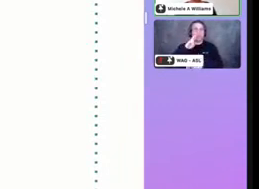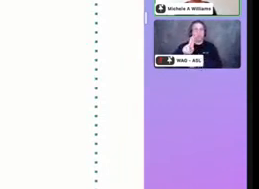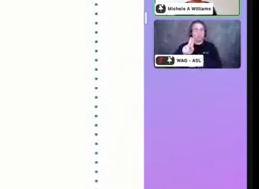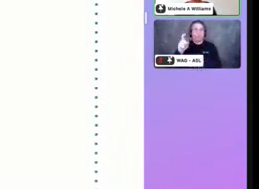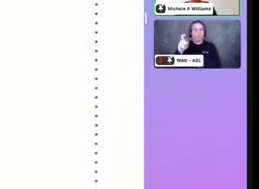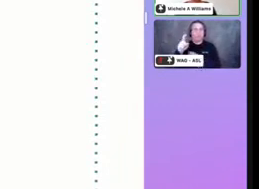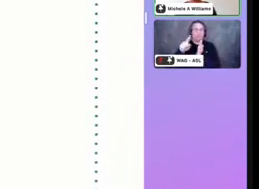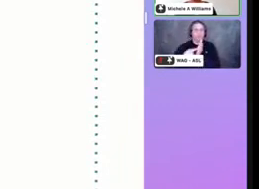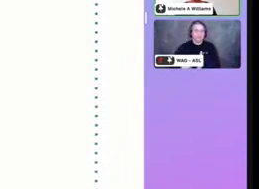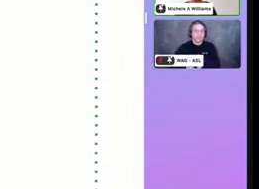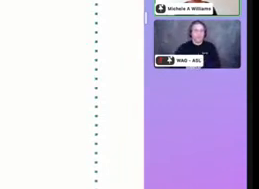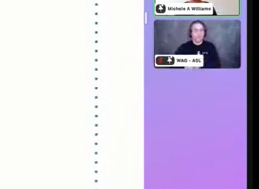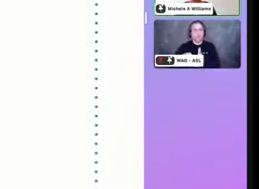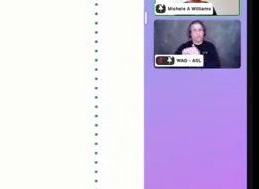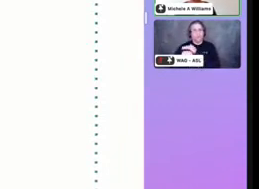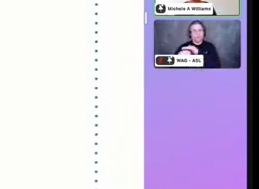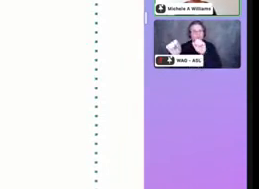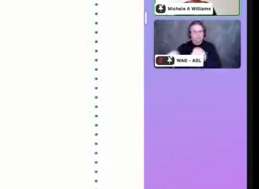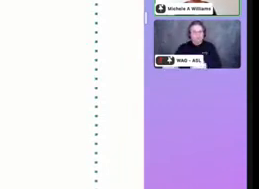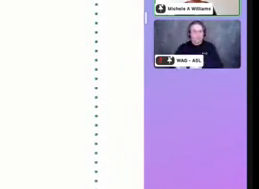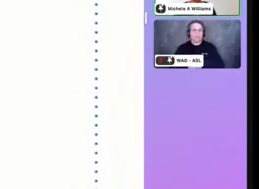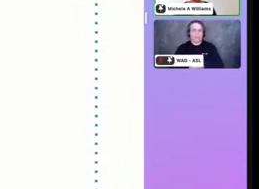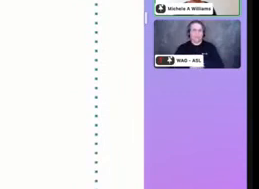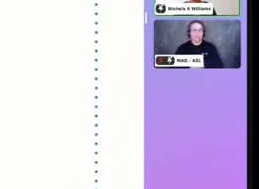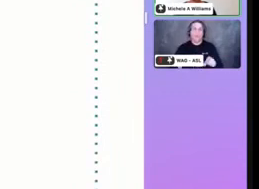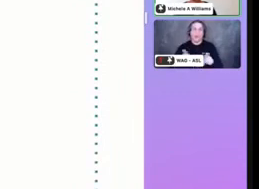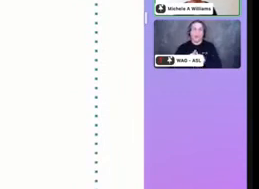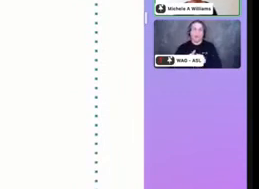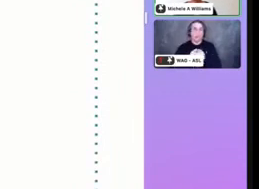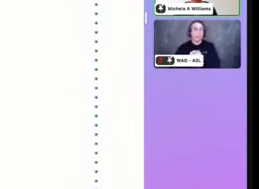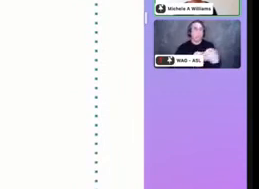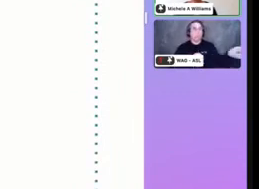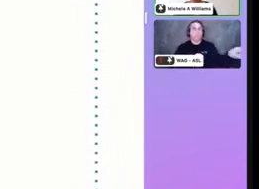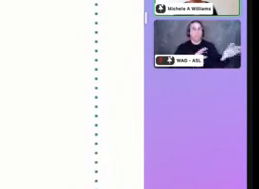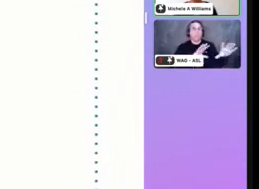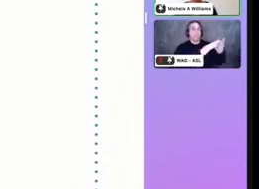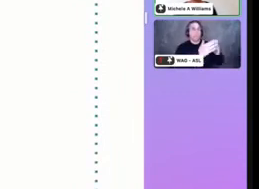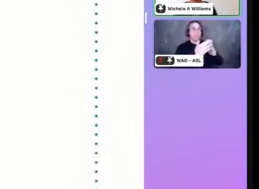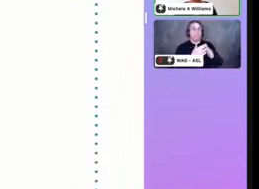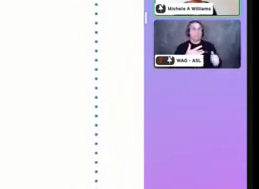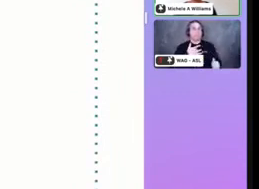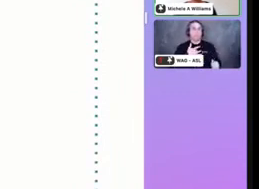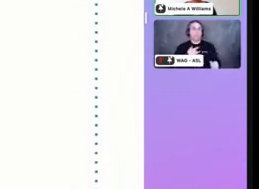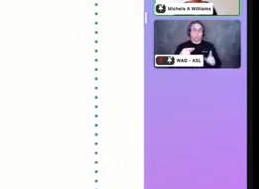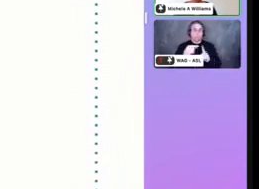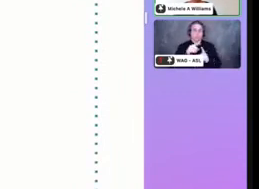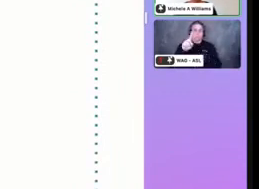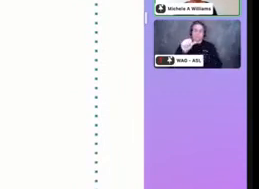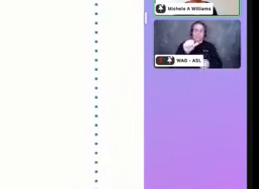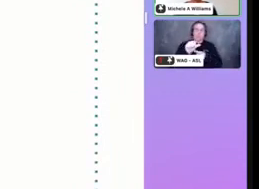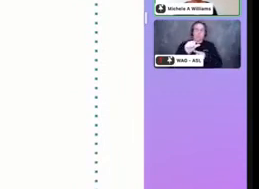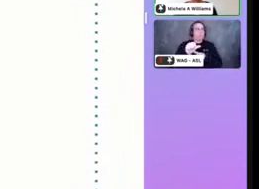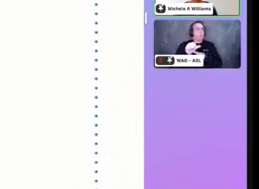are going to be emphasizing disability in terms of UX research and but also in accessibility, general I align